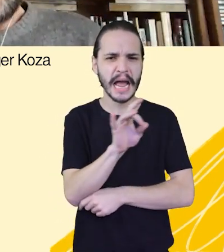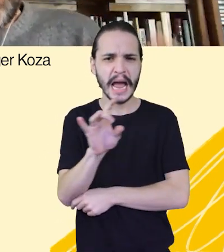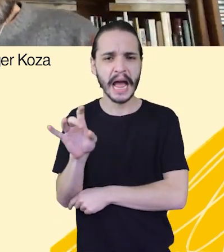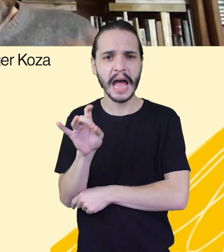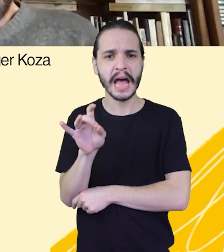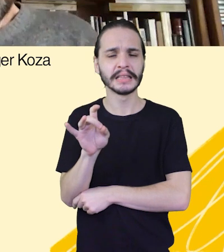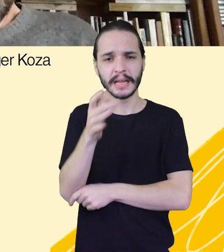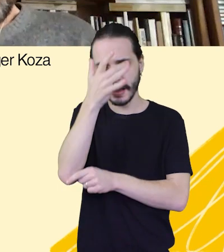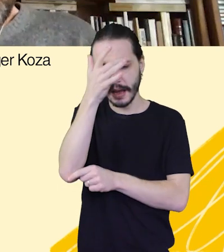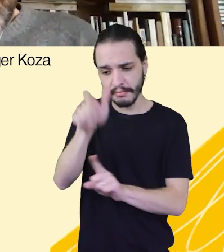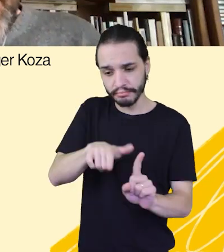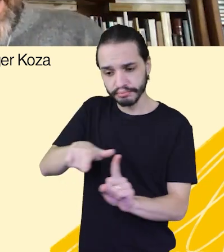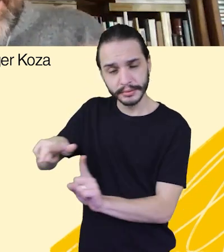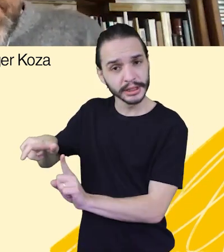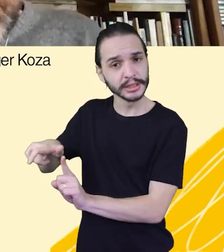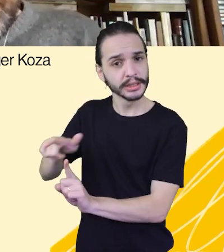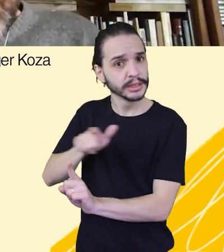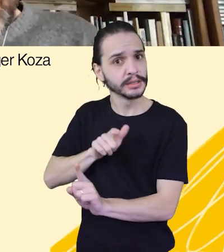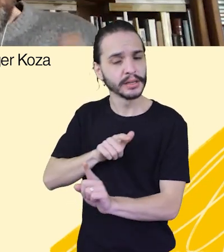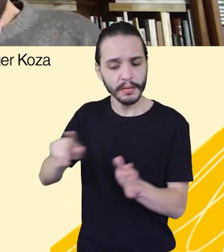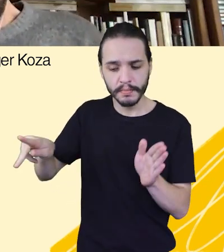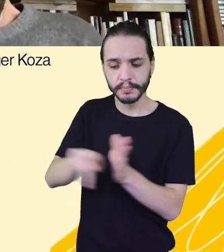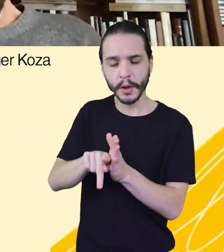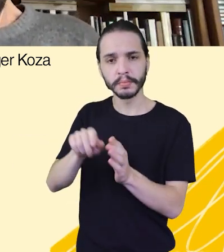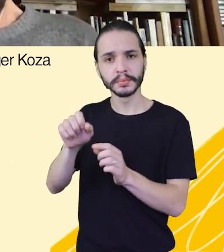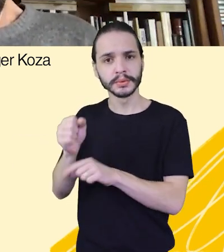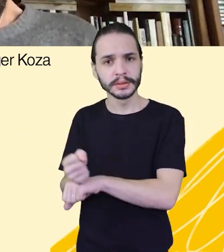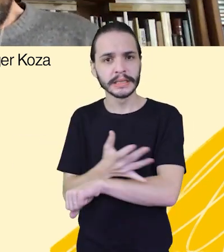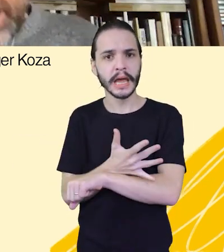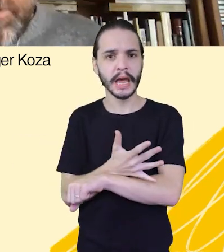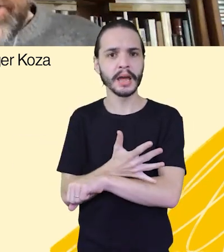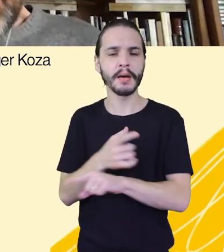That's my way to understand. Because it seems to me, and maybe you can correct me.